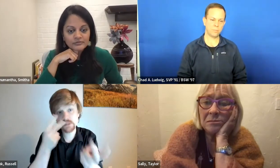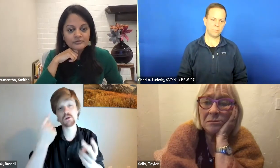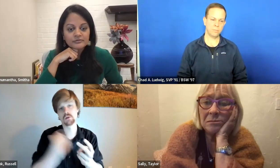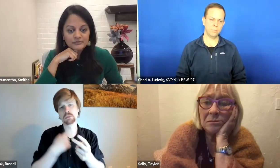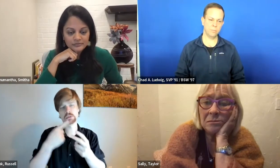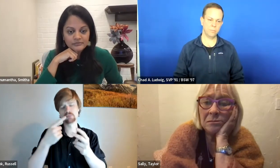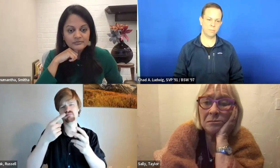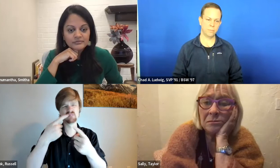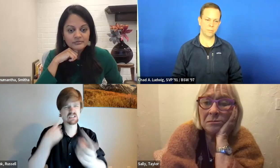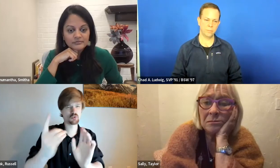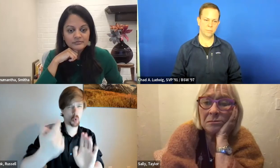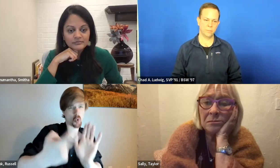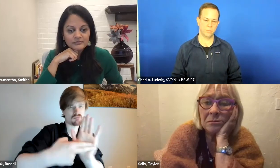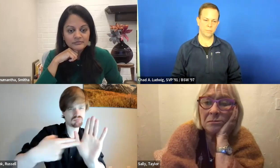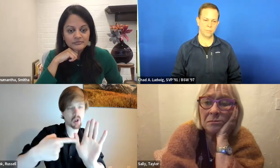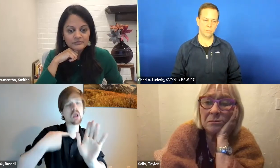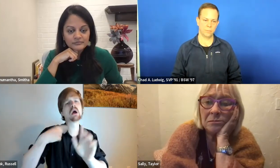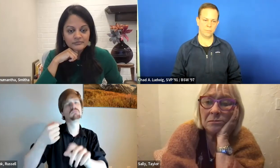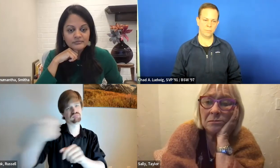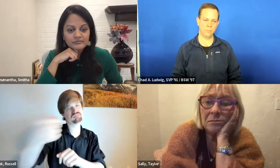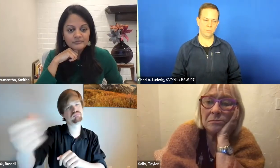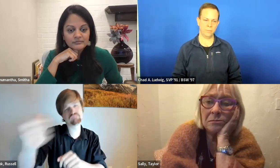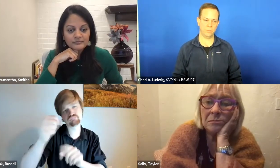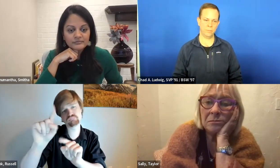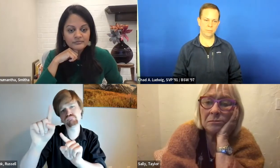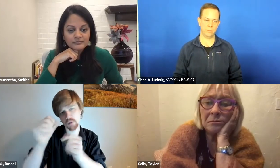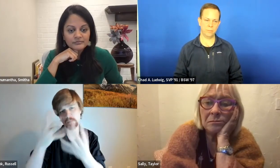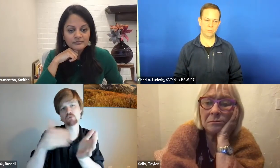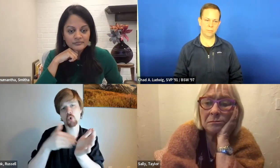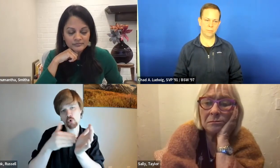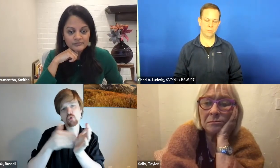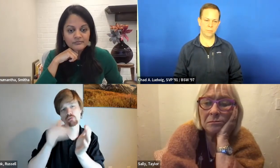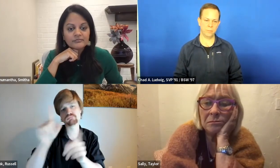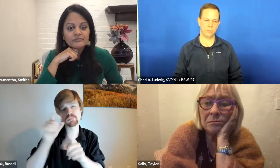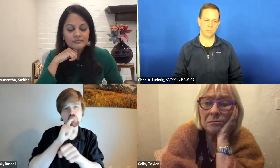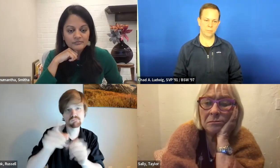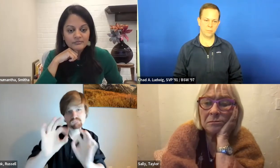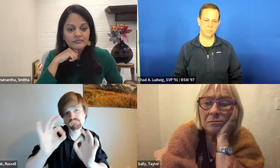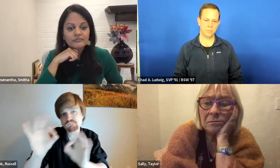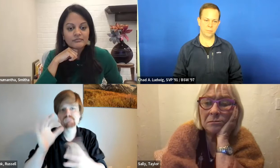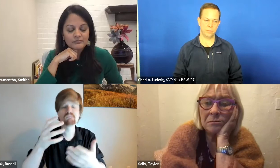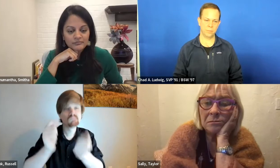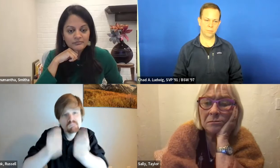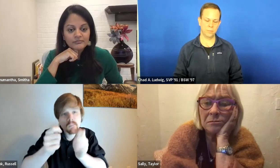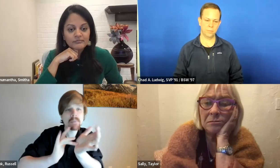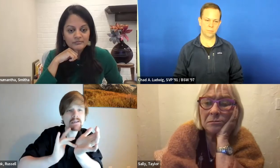You know, a lot of the doctor's visits and such were covered, and once he was given the diagnosis, you know, we had to go to many different doctors